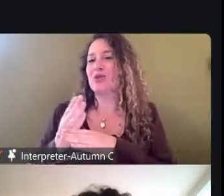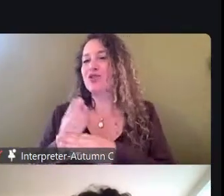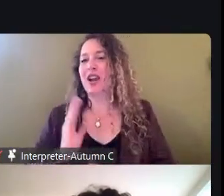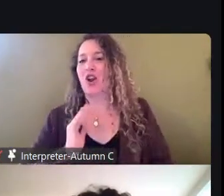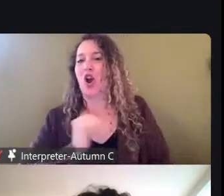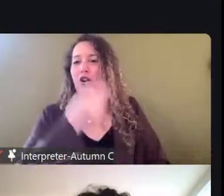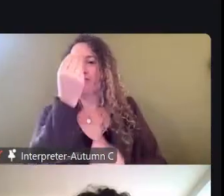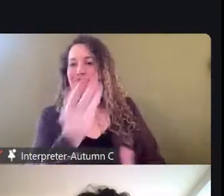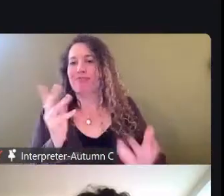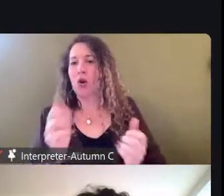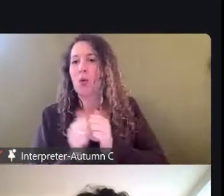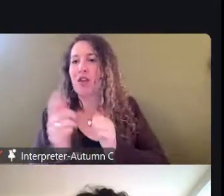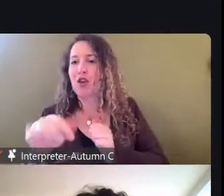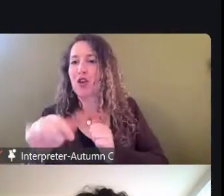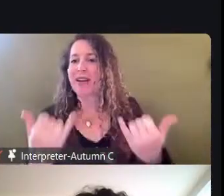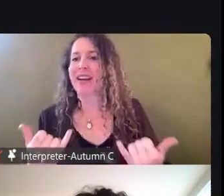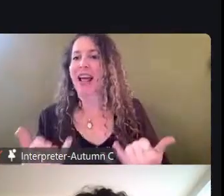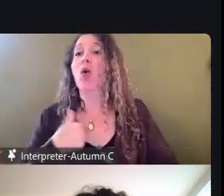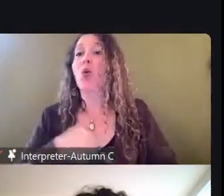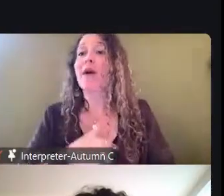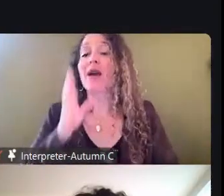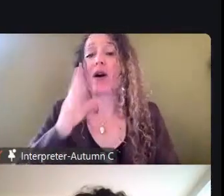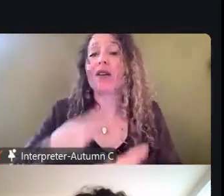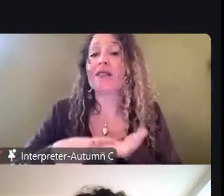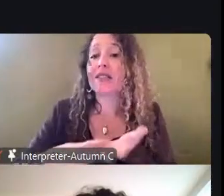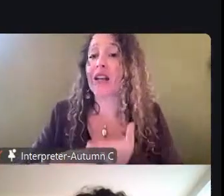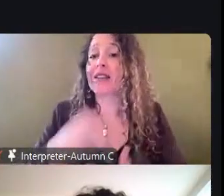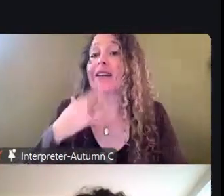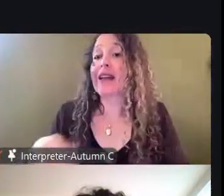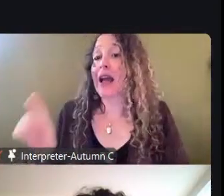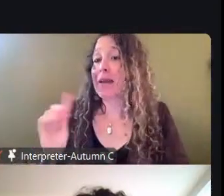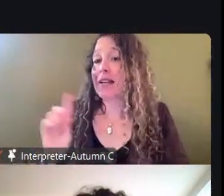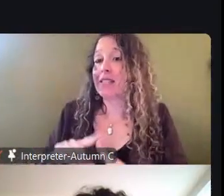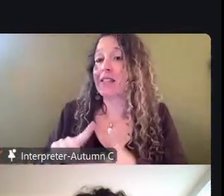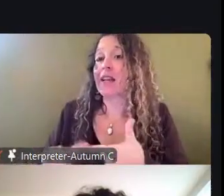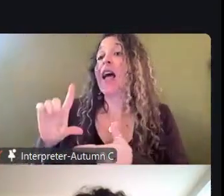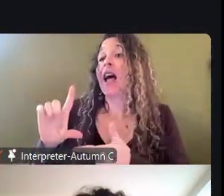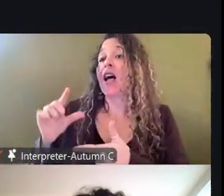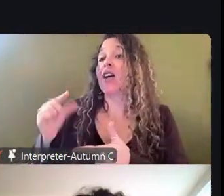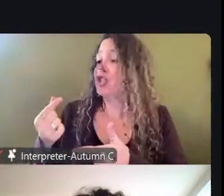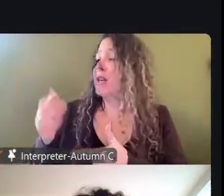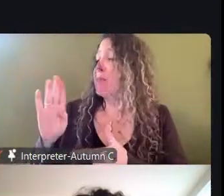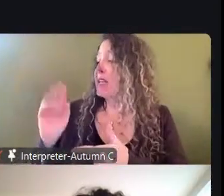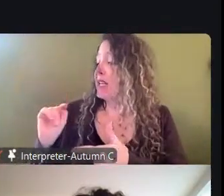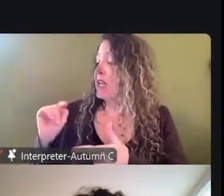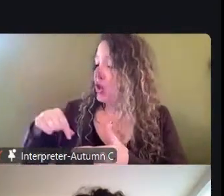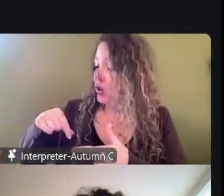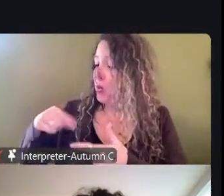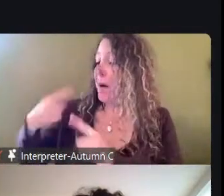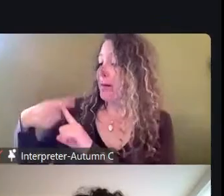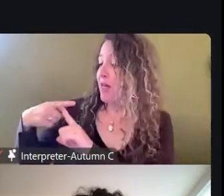So we will be talking to you about diabetes and LGBTQ+ identity and healthcare experiences,